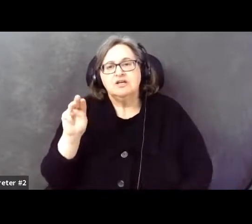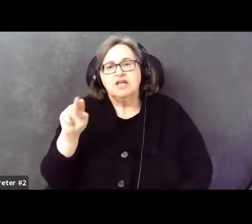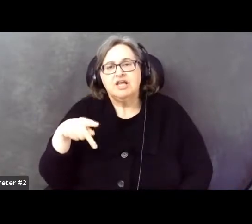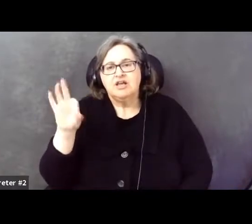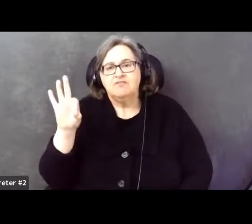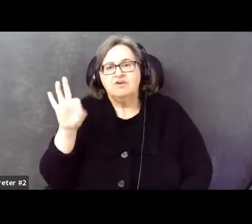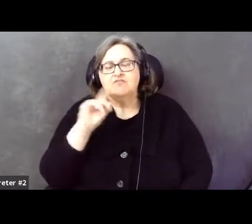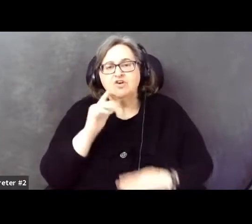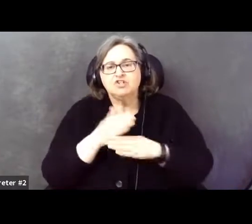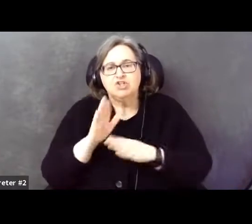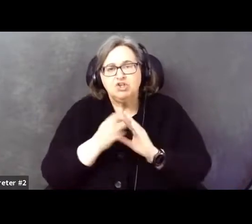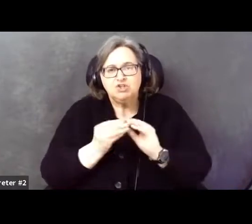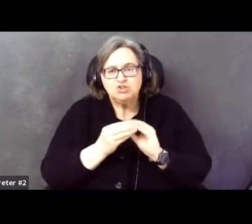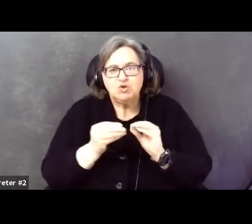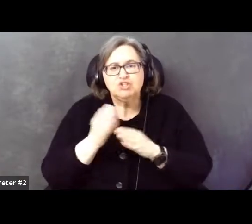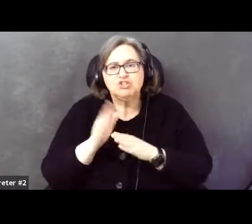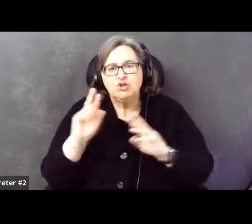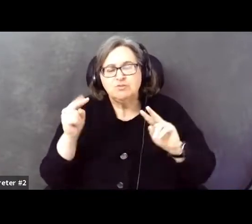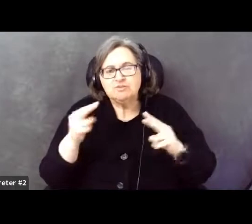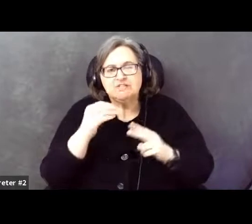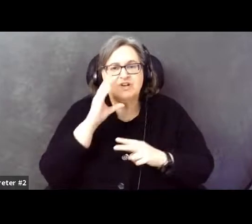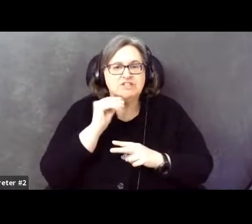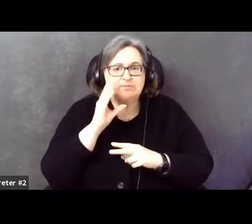your perspectives and your experiences.